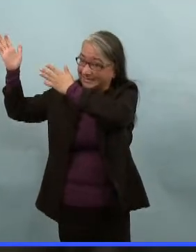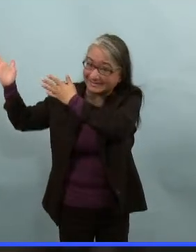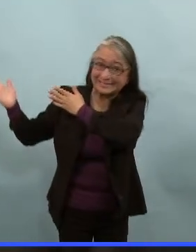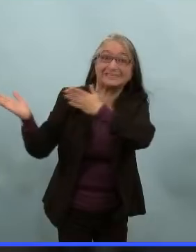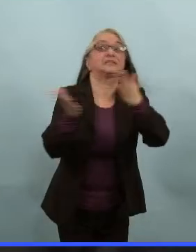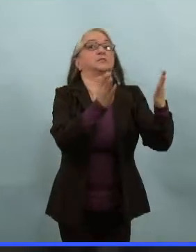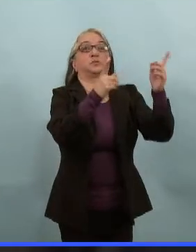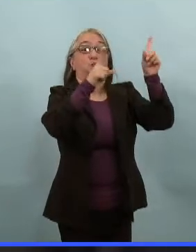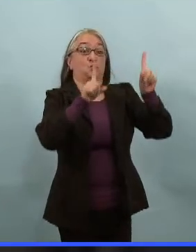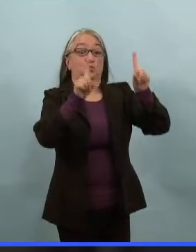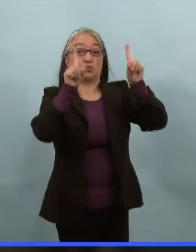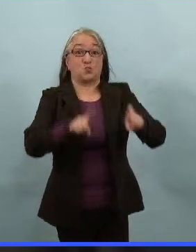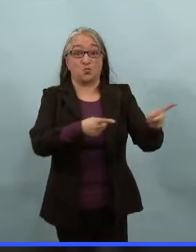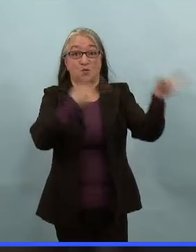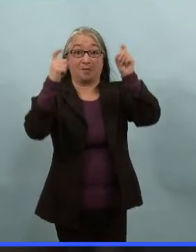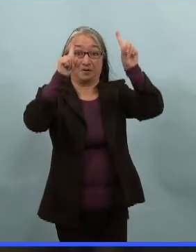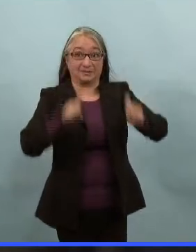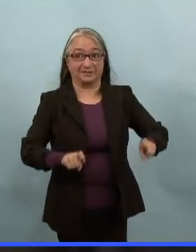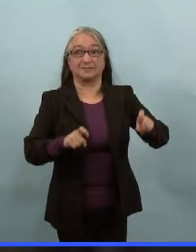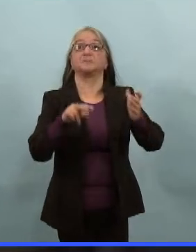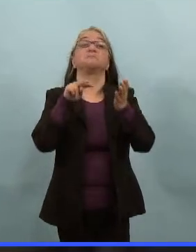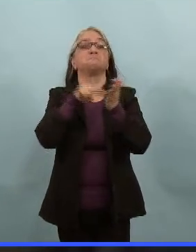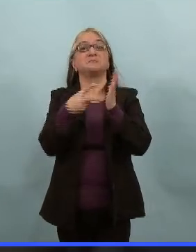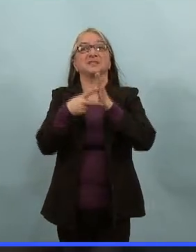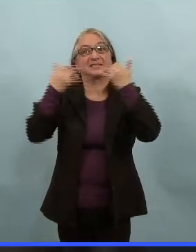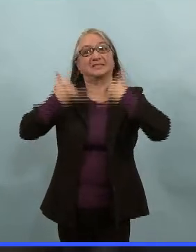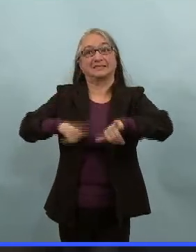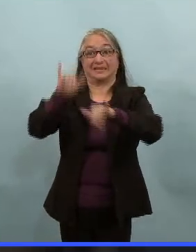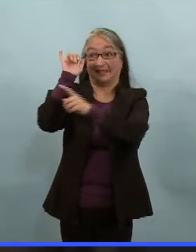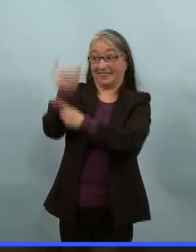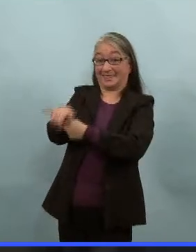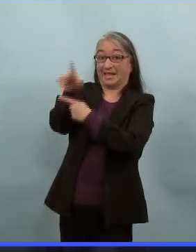lots of pcr being done over the next seven days time you know we still have a backlog to clear